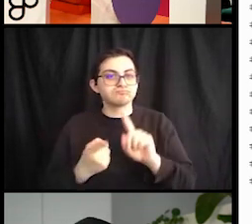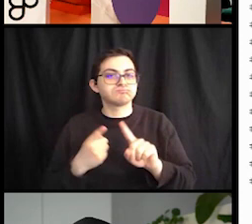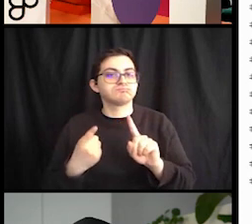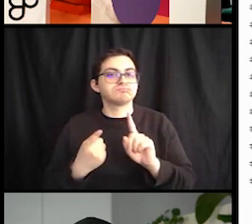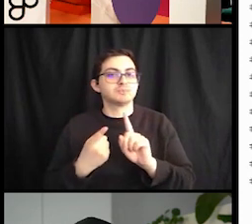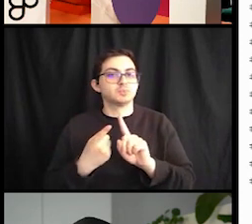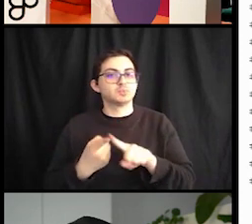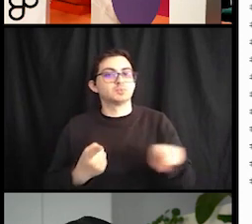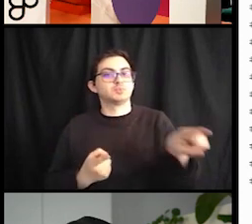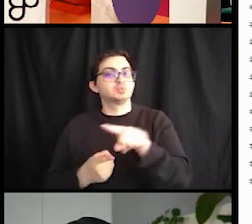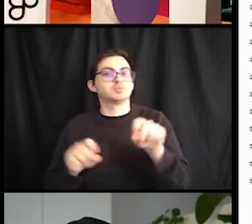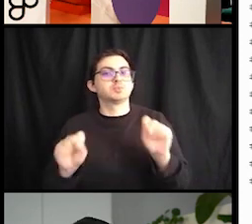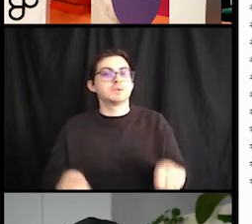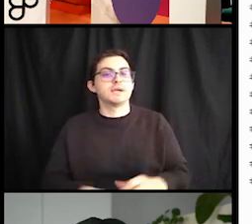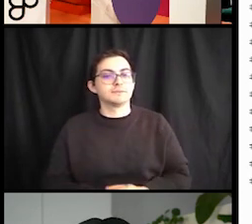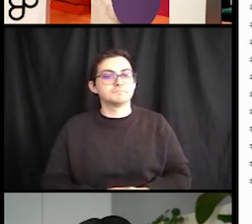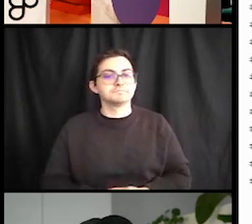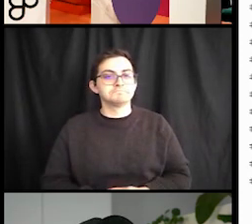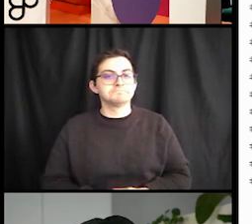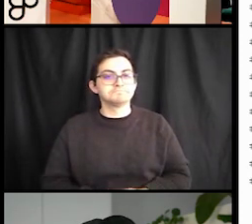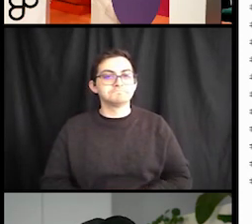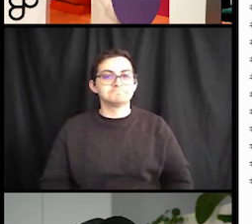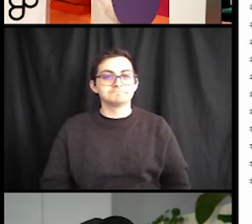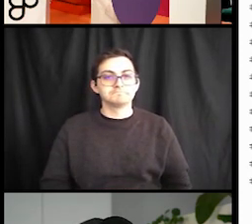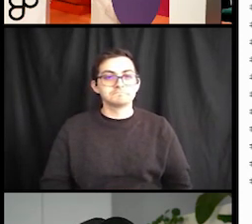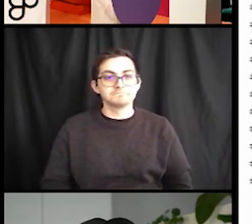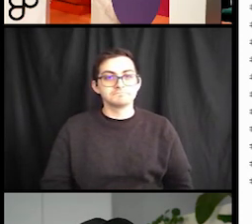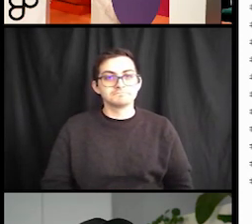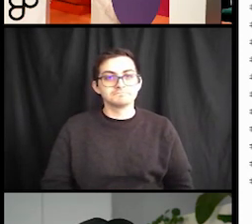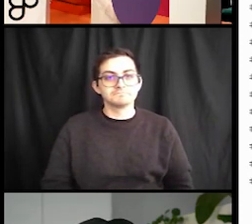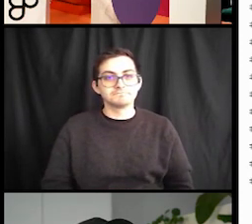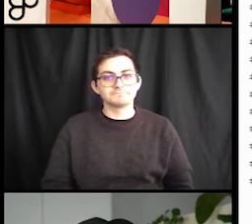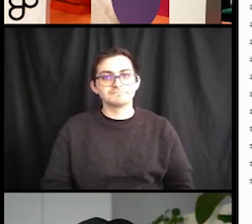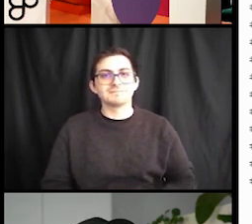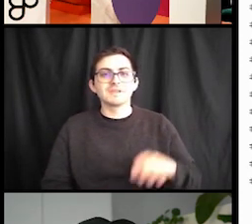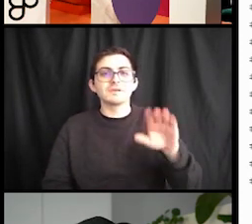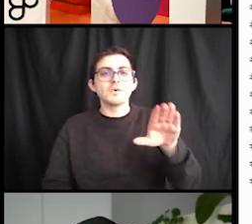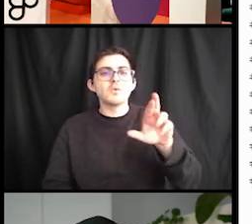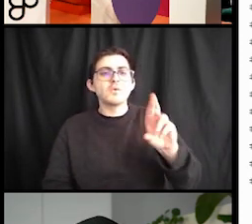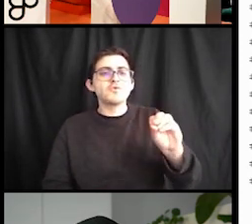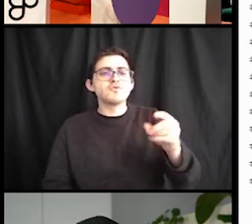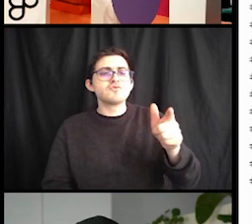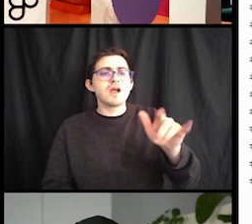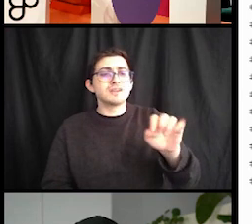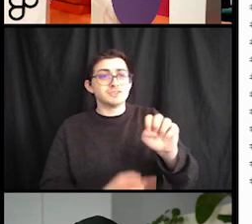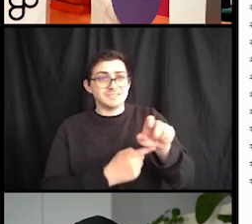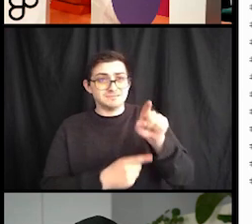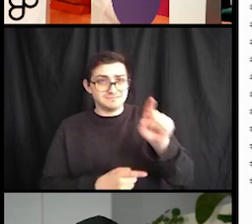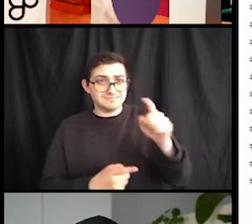So Raji, did you have a sense of what we wanted to fix here? Yeah, absolutely Yuhki was mentioning